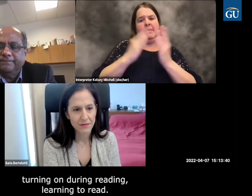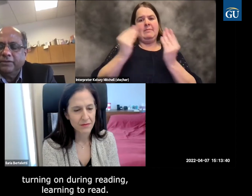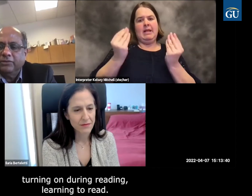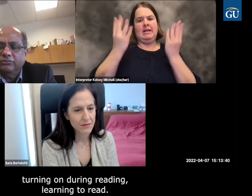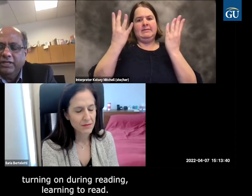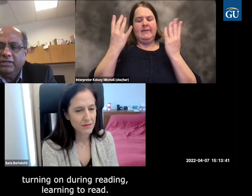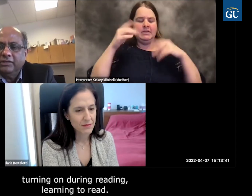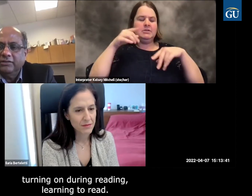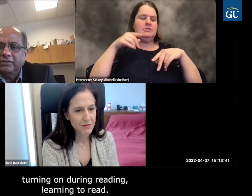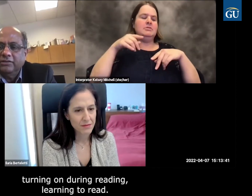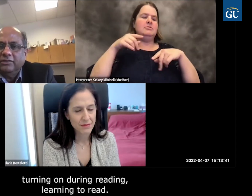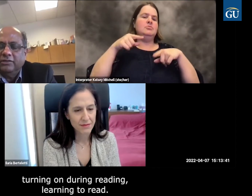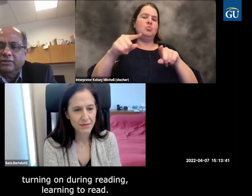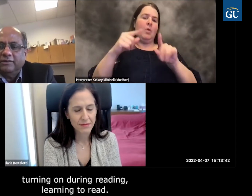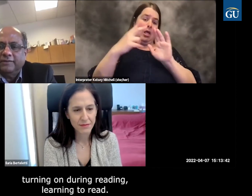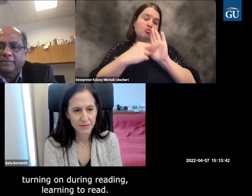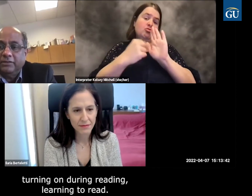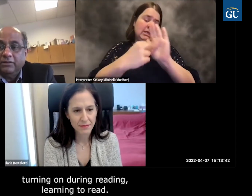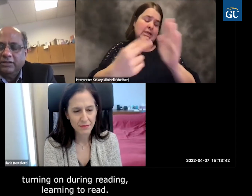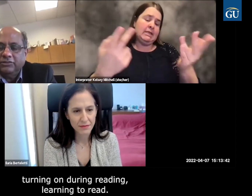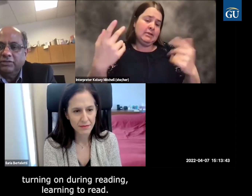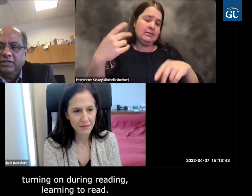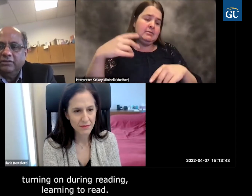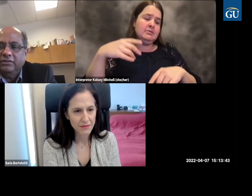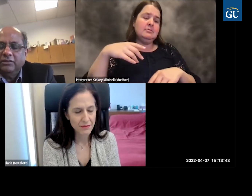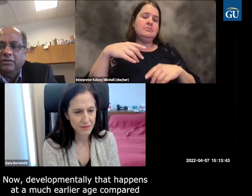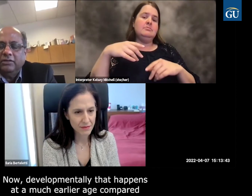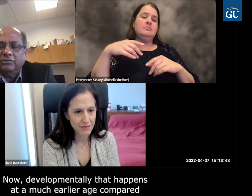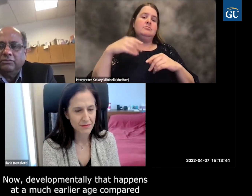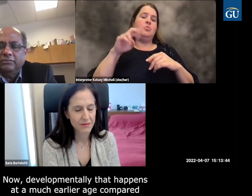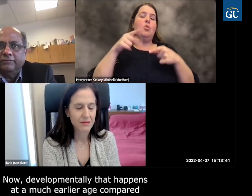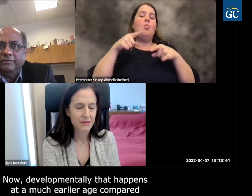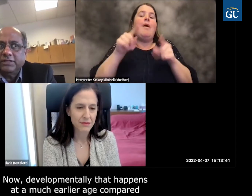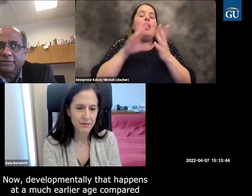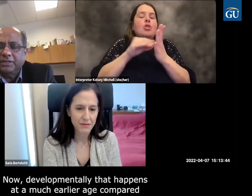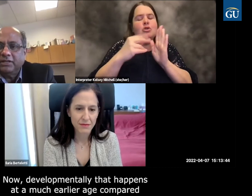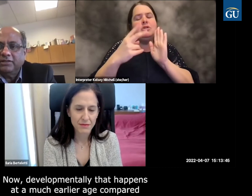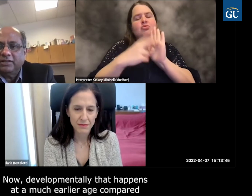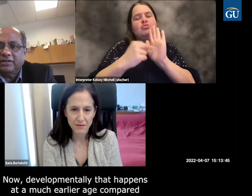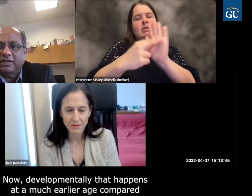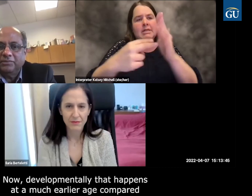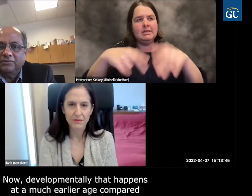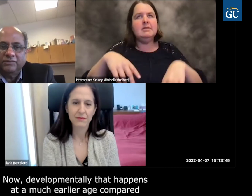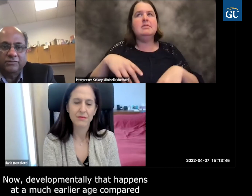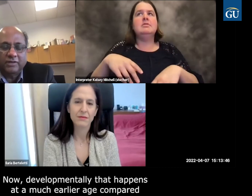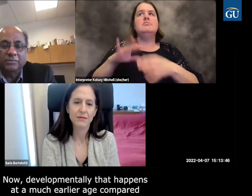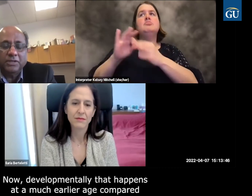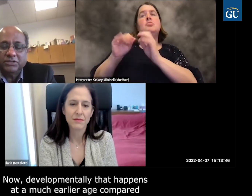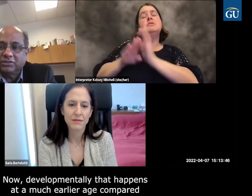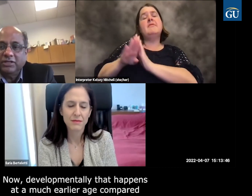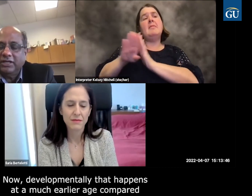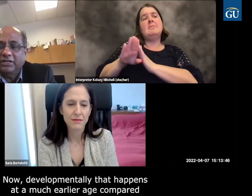on reading uh learning to read now developmentally